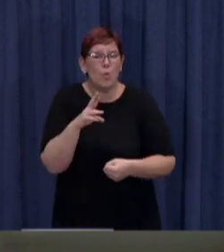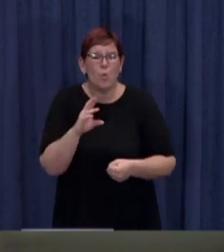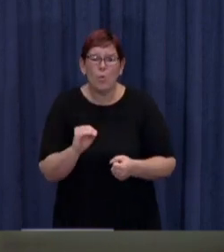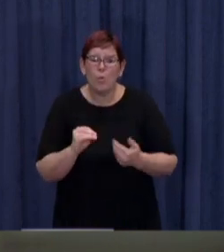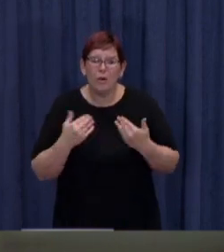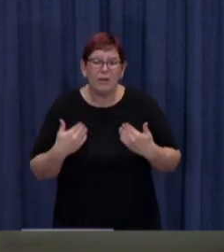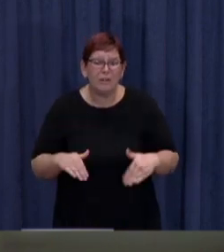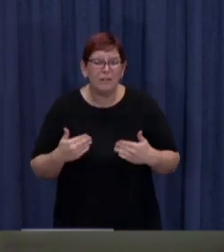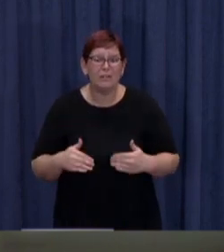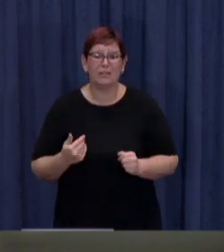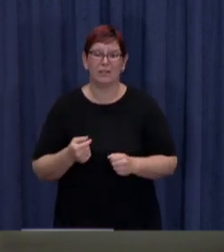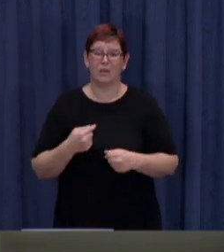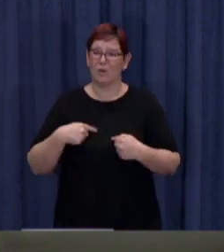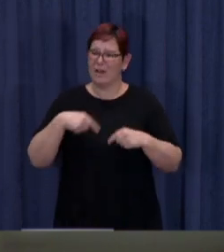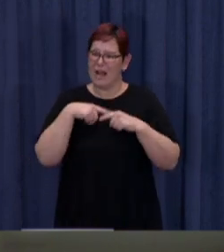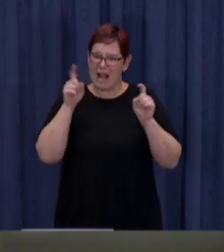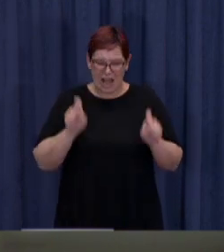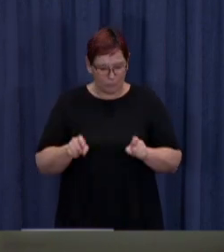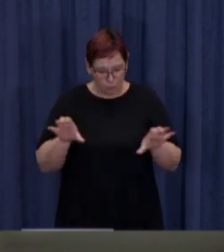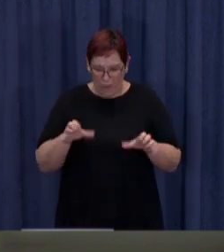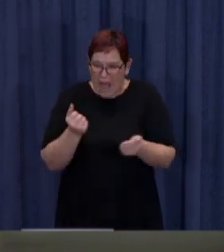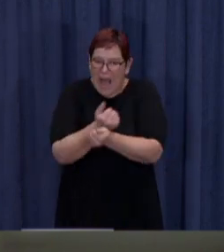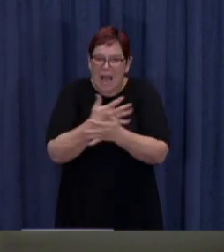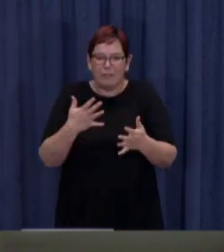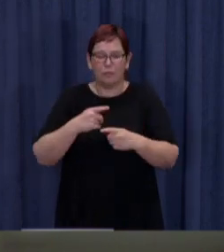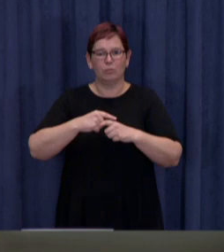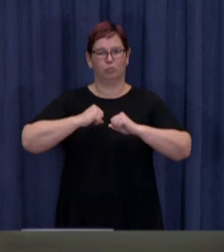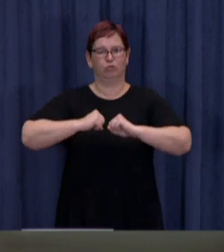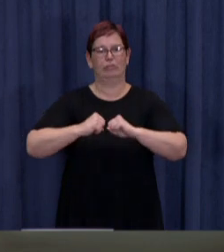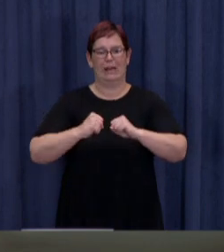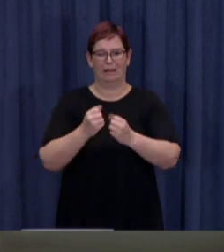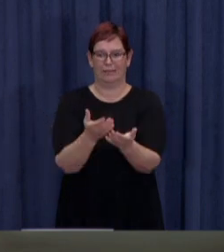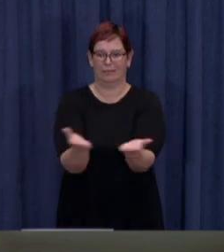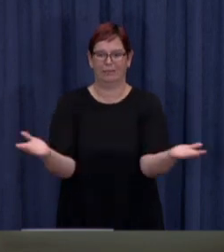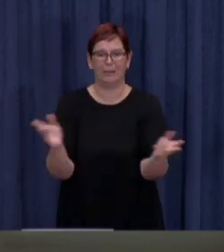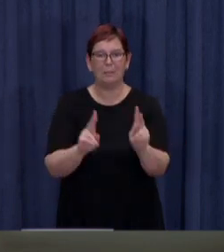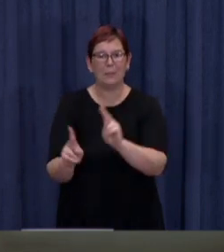are kept safe that's first and foremost and I think that the other thing that